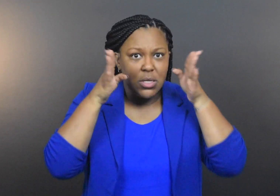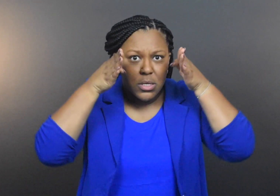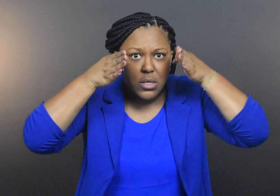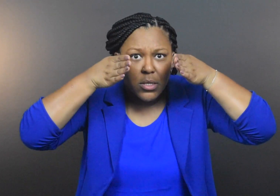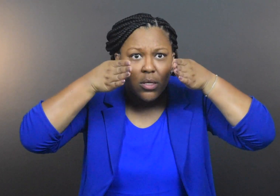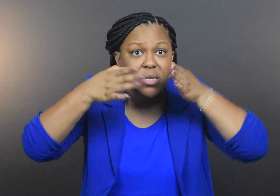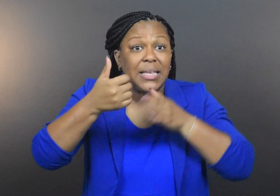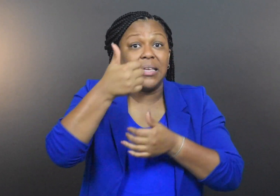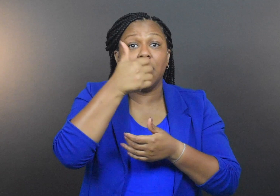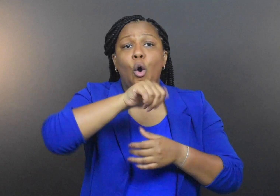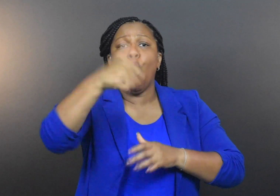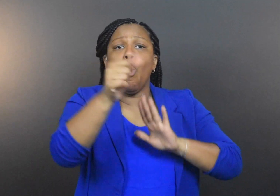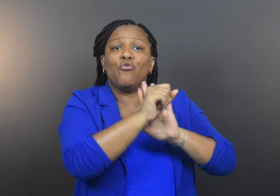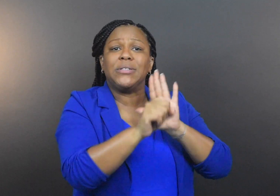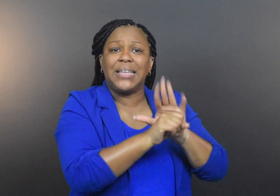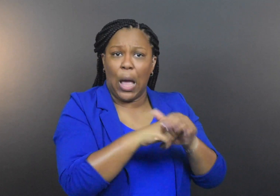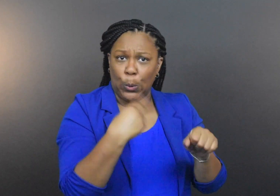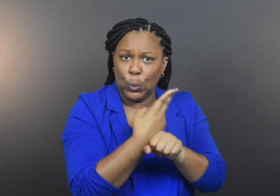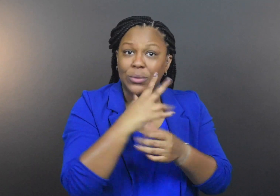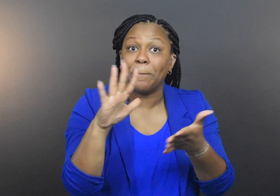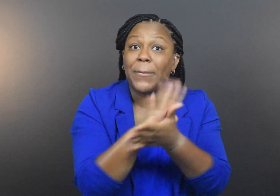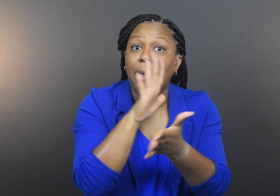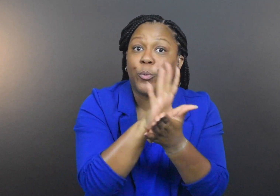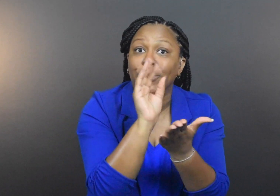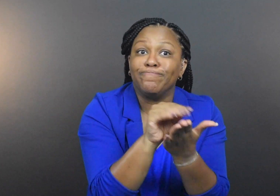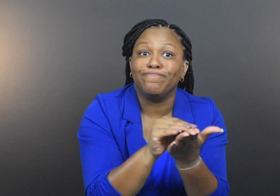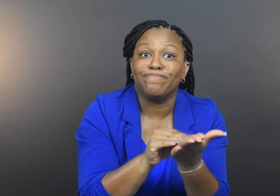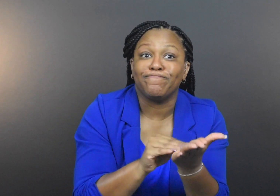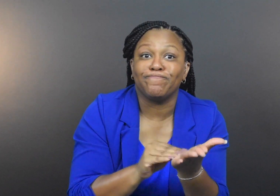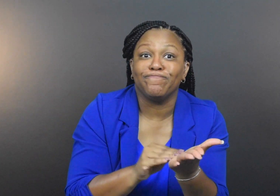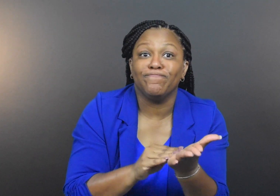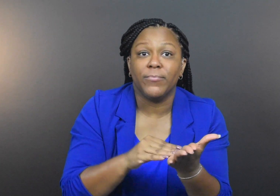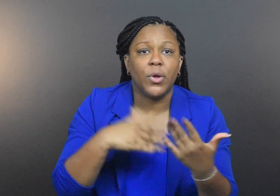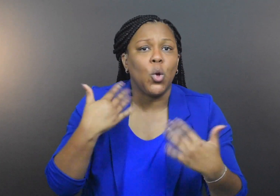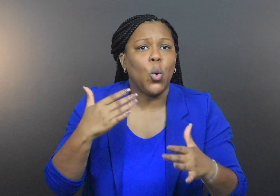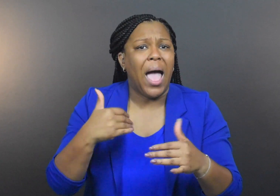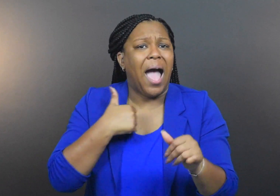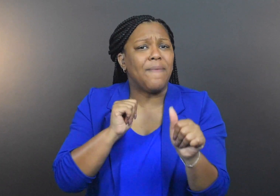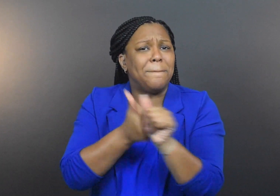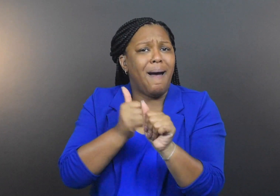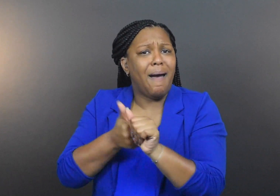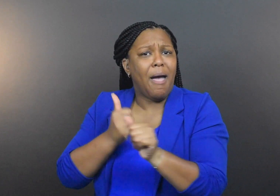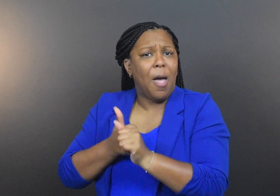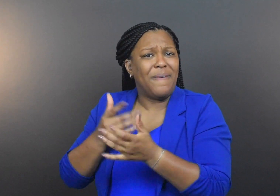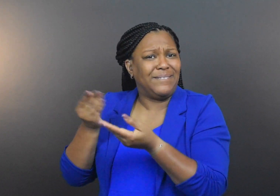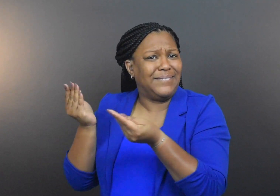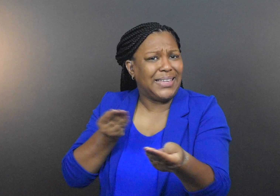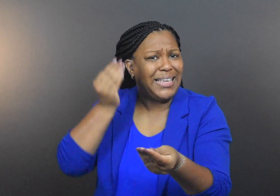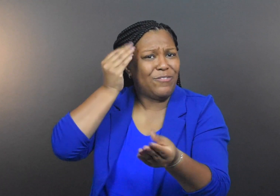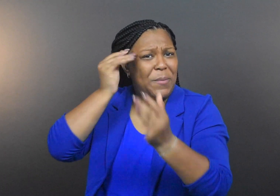Another state still used paper forms and had an incredible backlog to feed into their system.